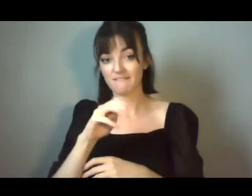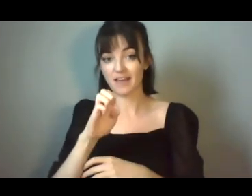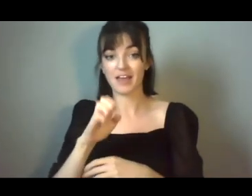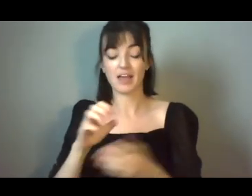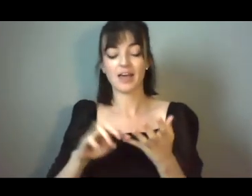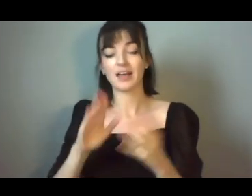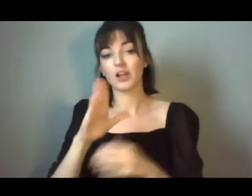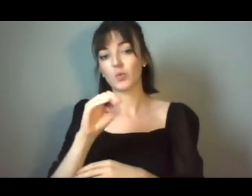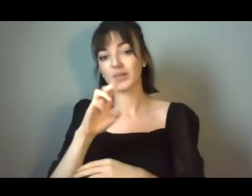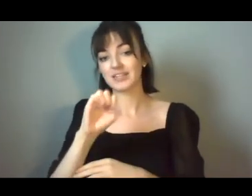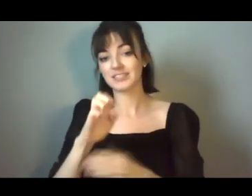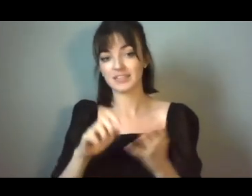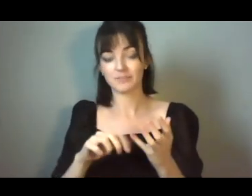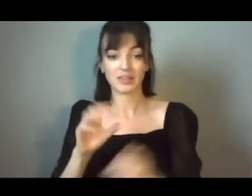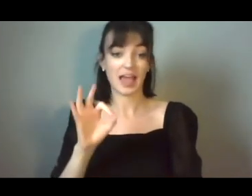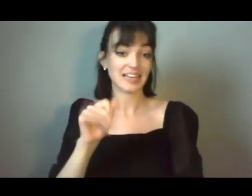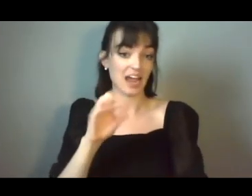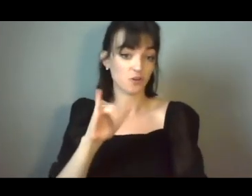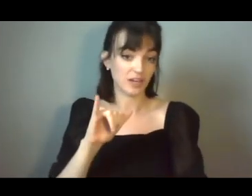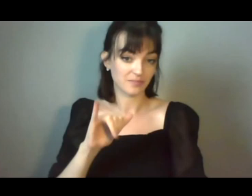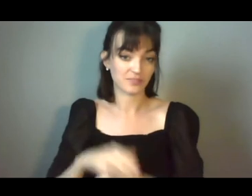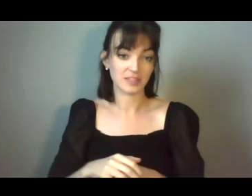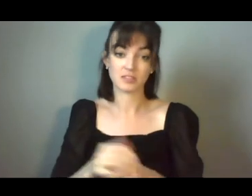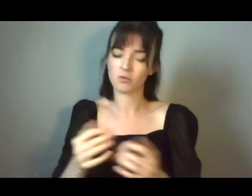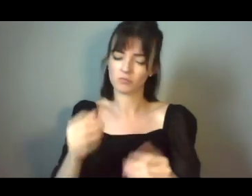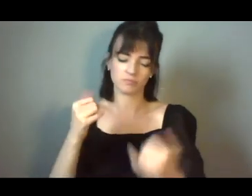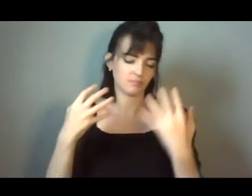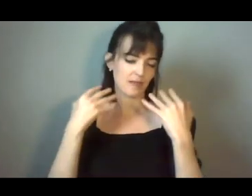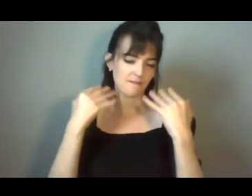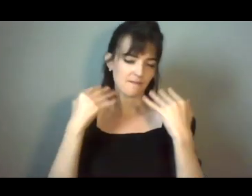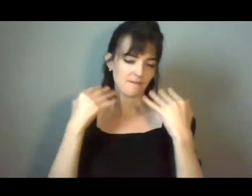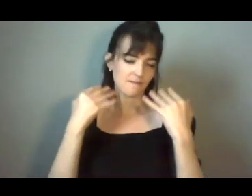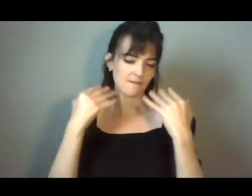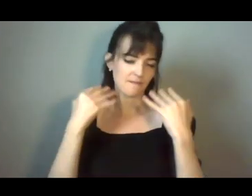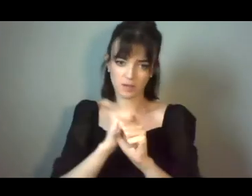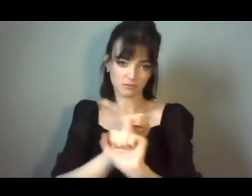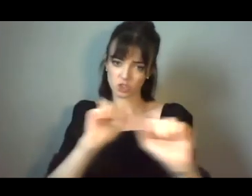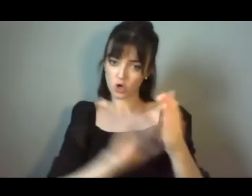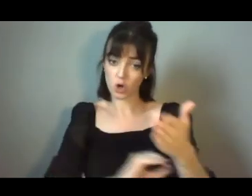for a very informative insight into your own organisations and your responses and your fears,